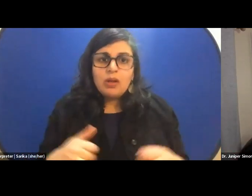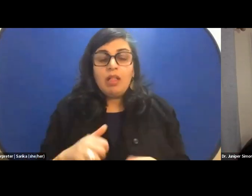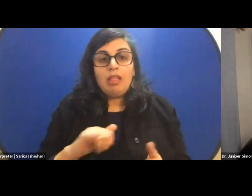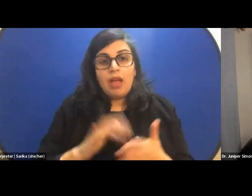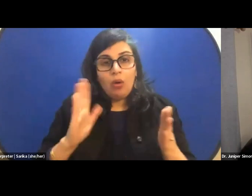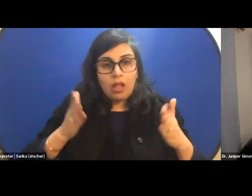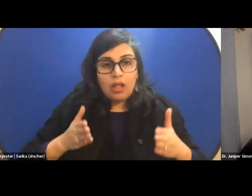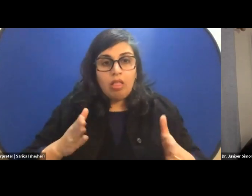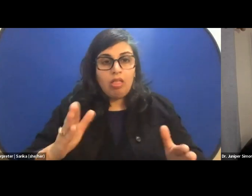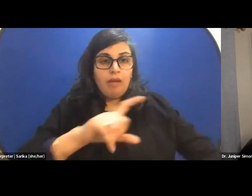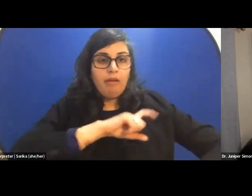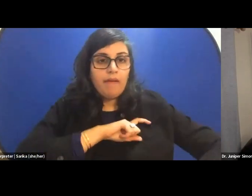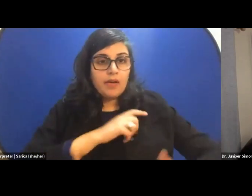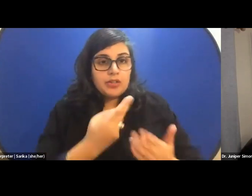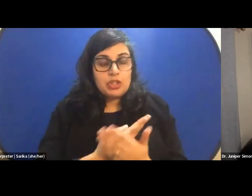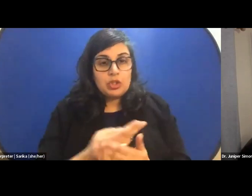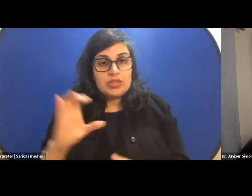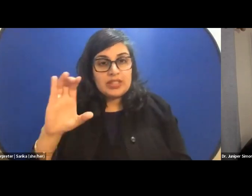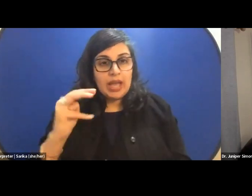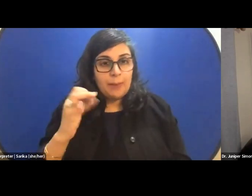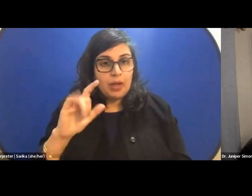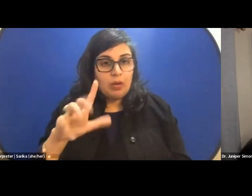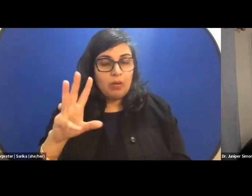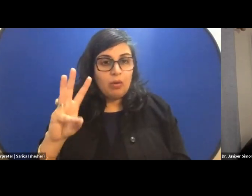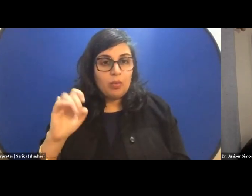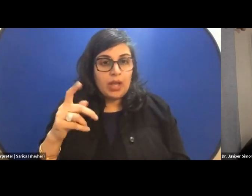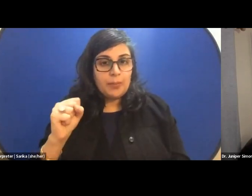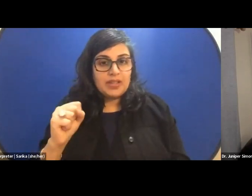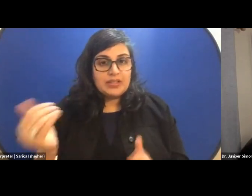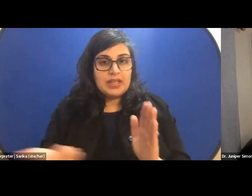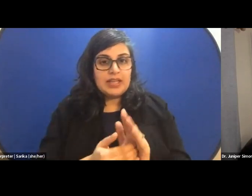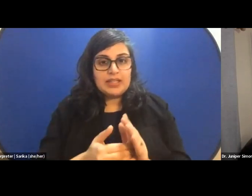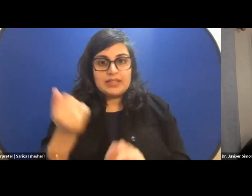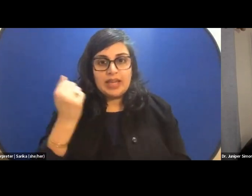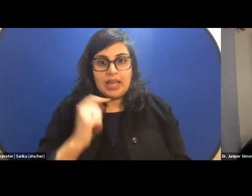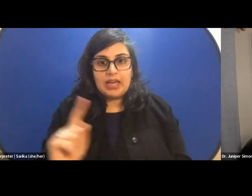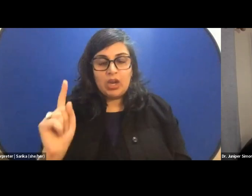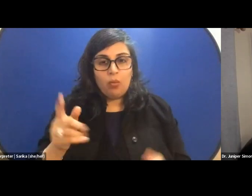enough to drive many trucks through, just to say it lightly. That would allow officers to use